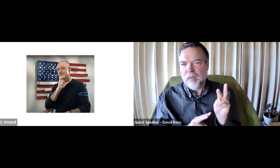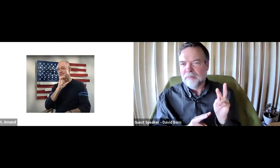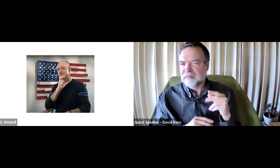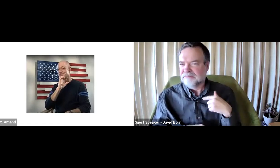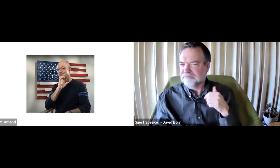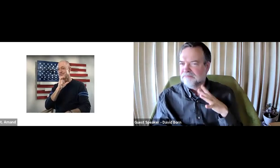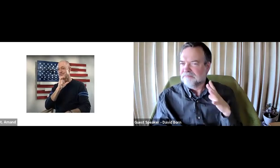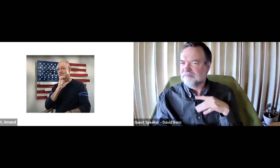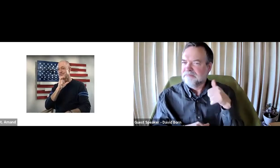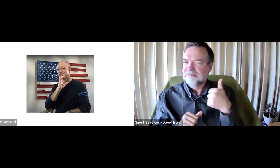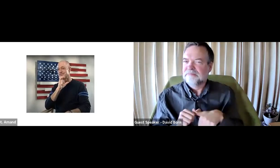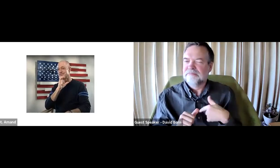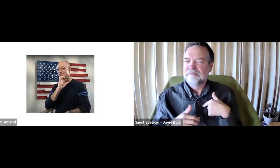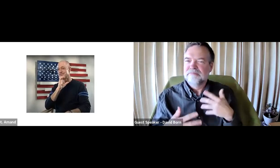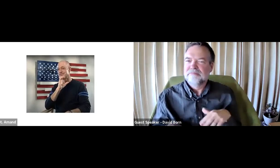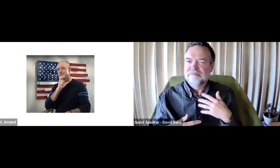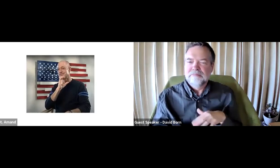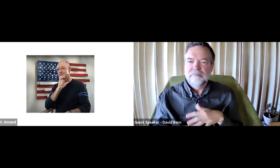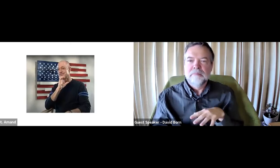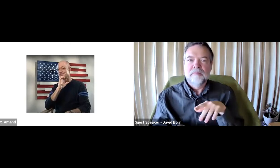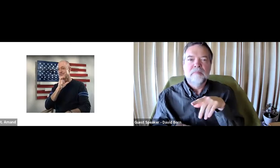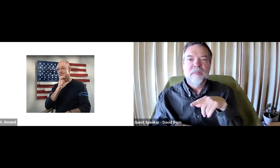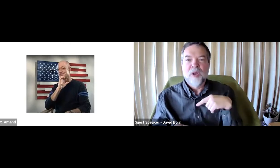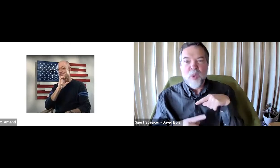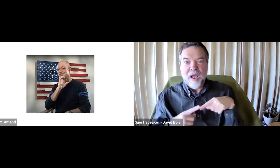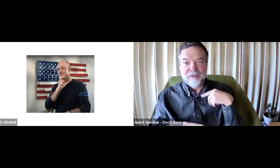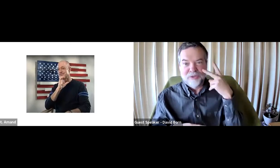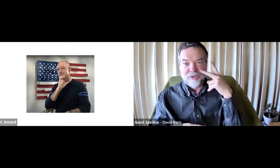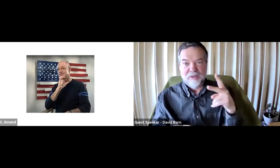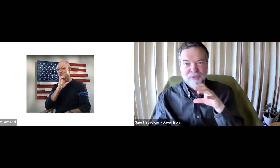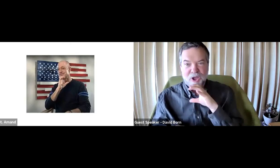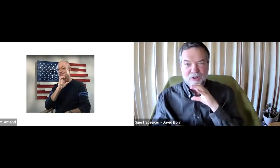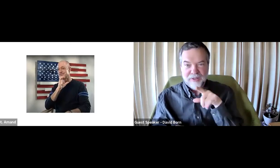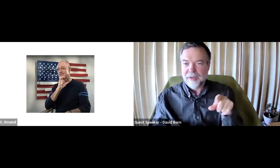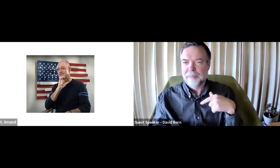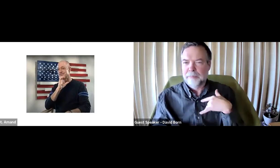And I just miss those times, looking up to him,